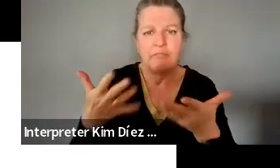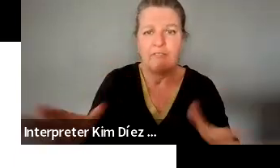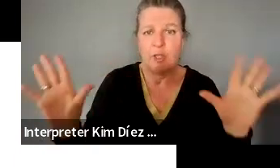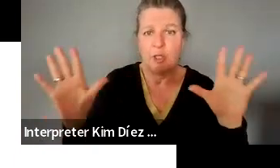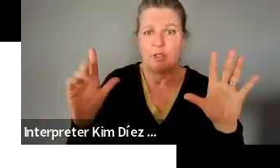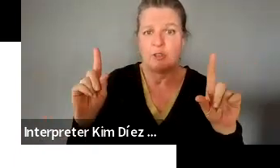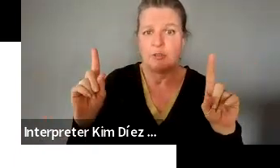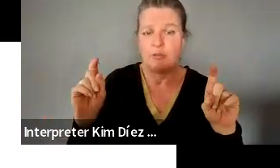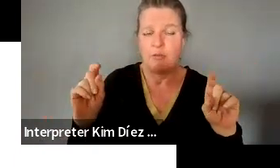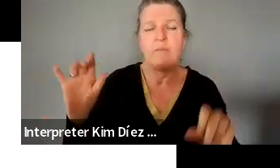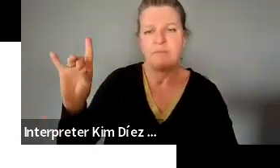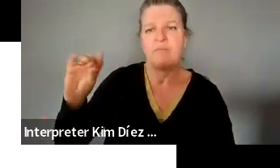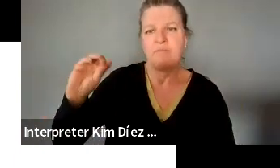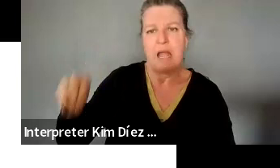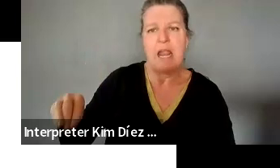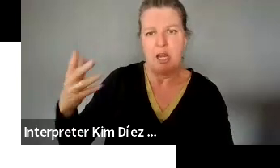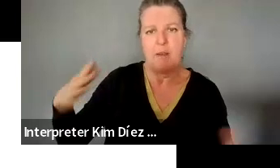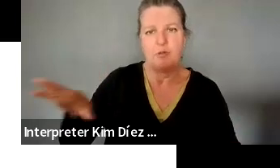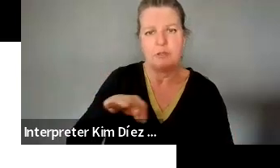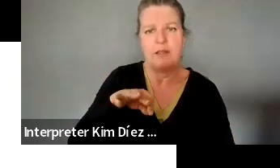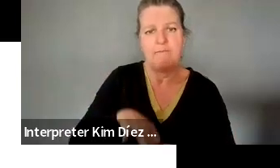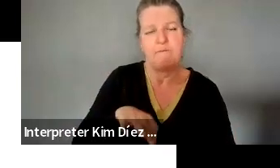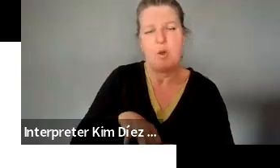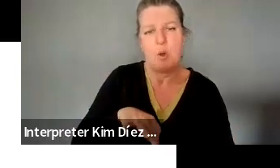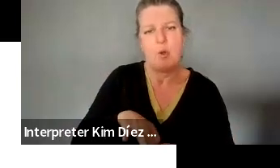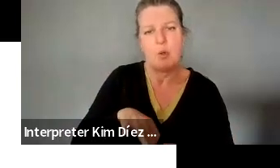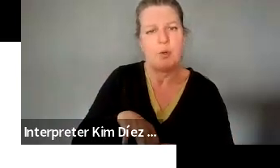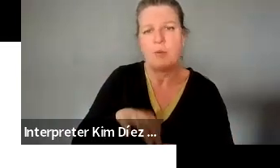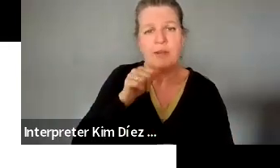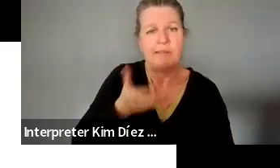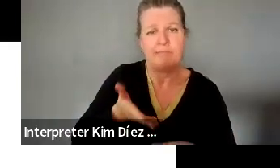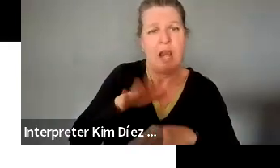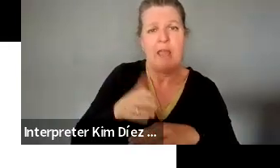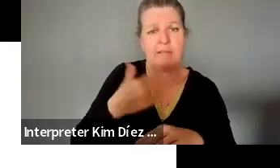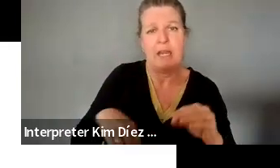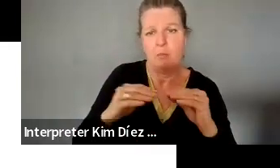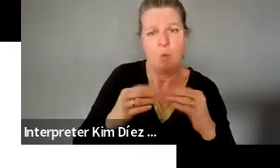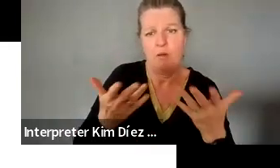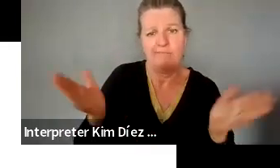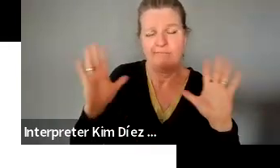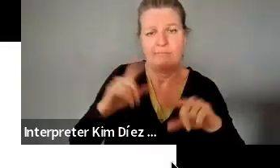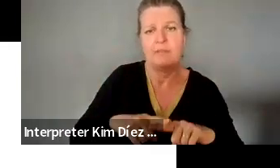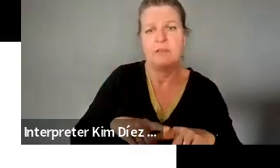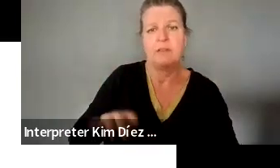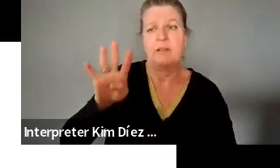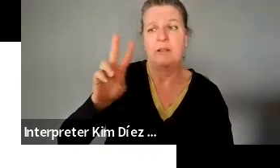[Liz] Yeah, so 80% of people voted. It wasn't going up anymore so 42% of people liked advocate